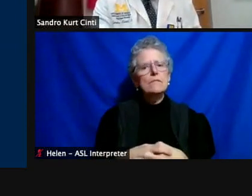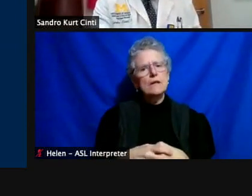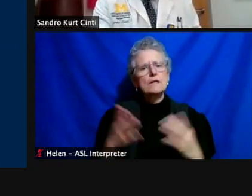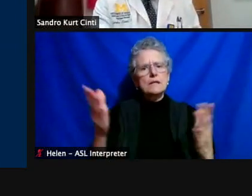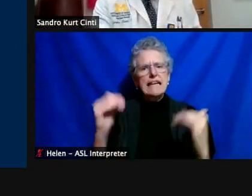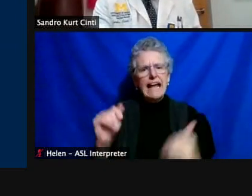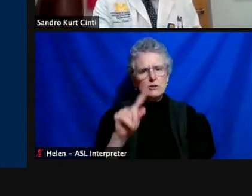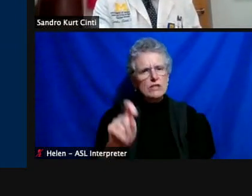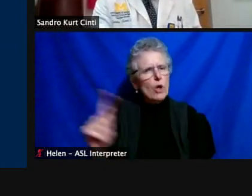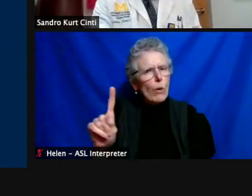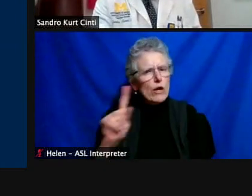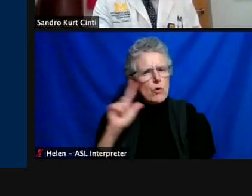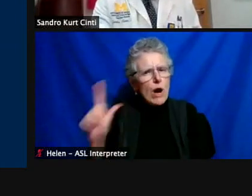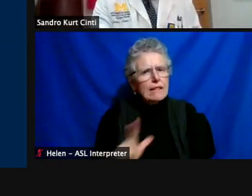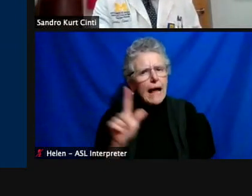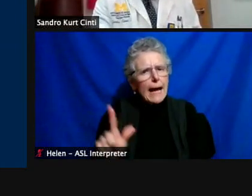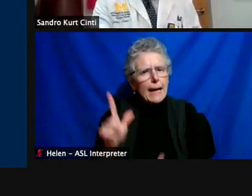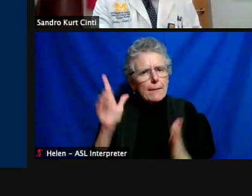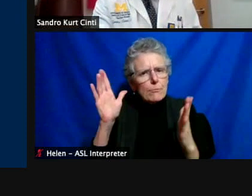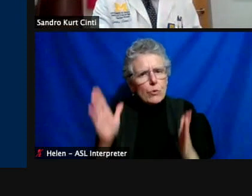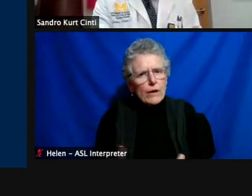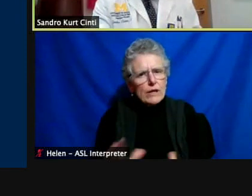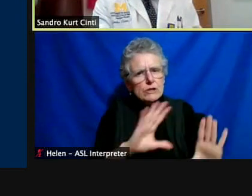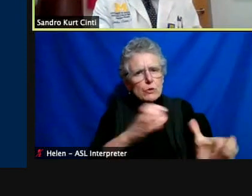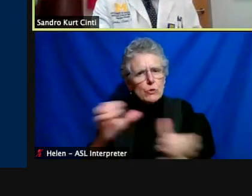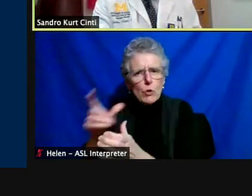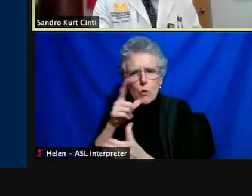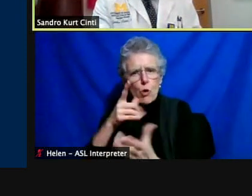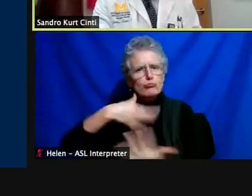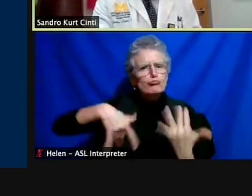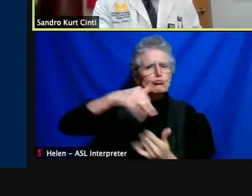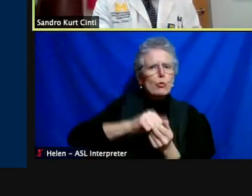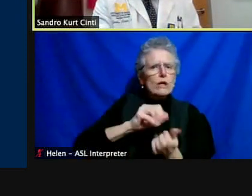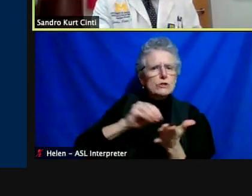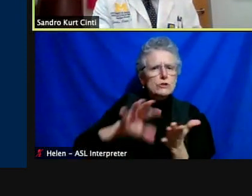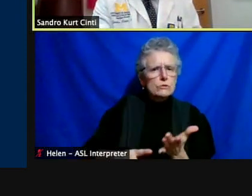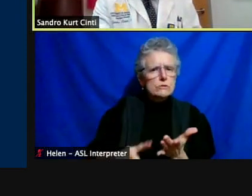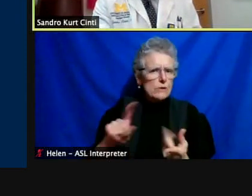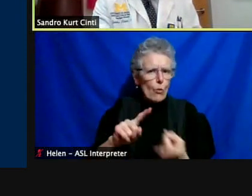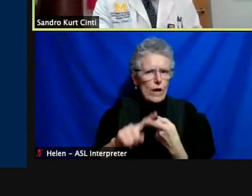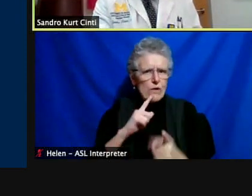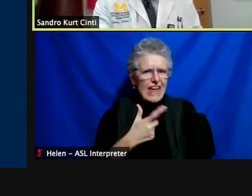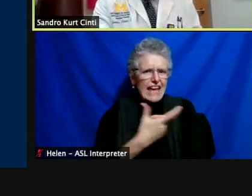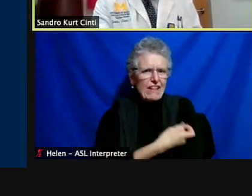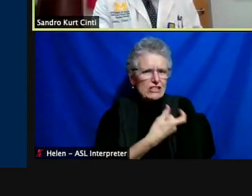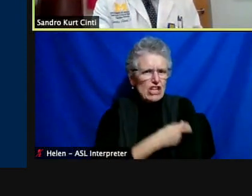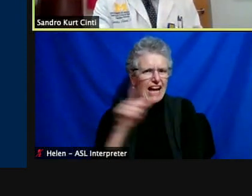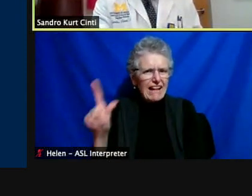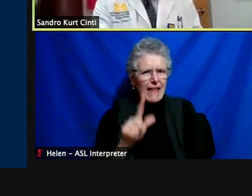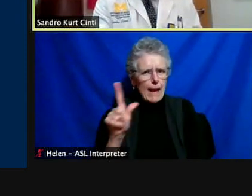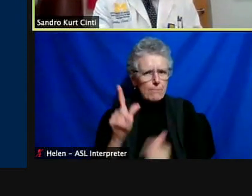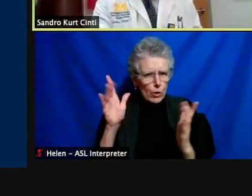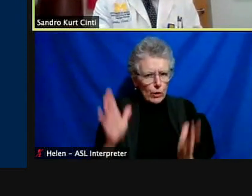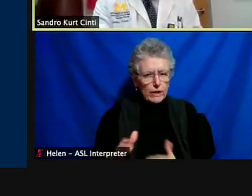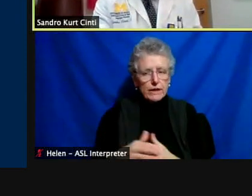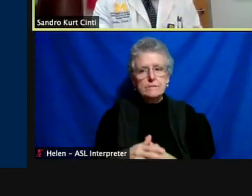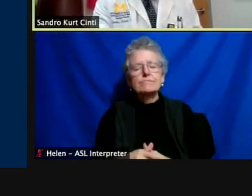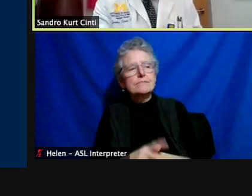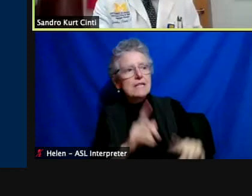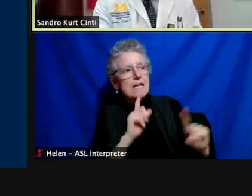fall in the phased plan for vaccine rollout? Yeah. Yes, I think they probably Phase 1C